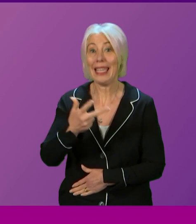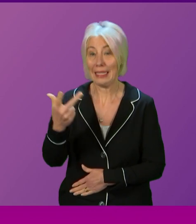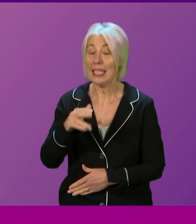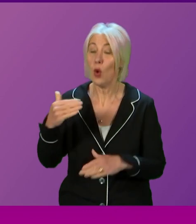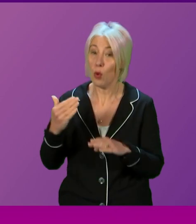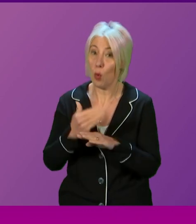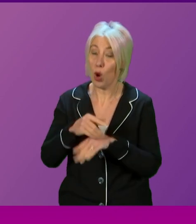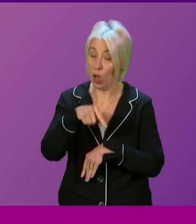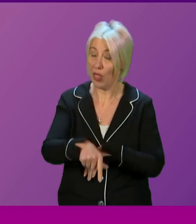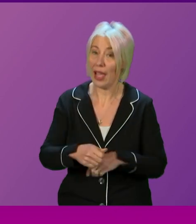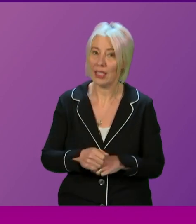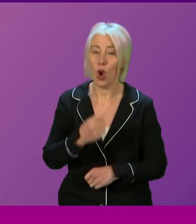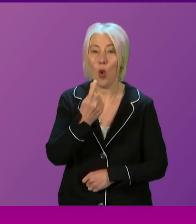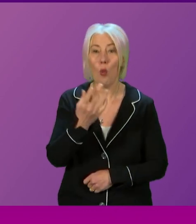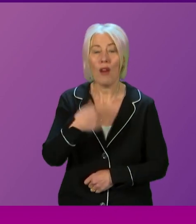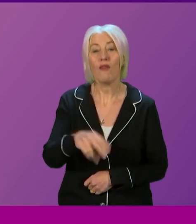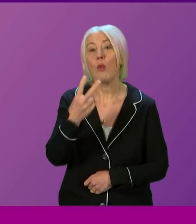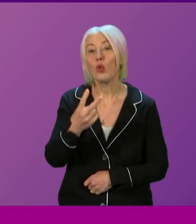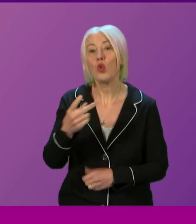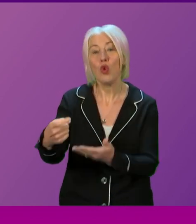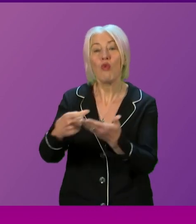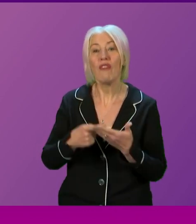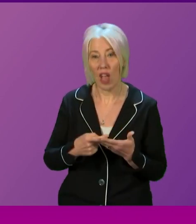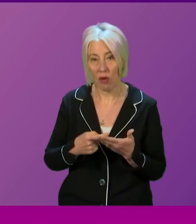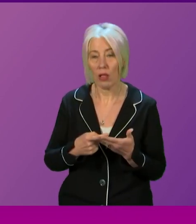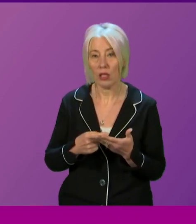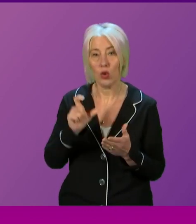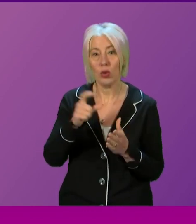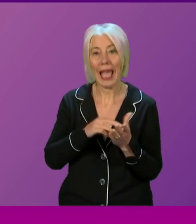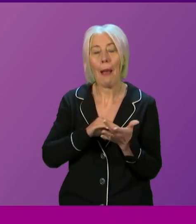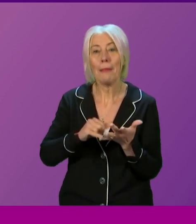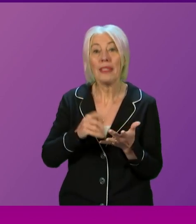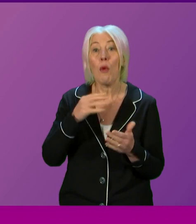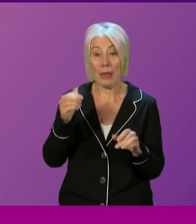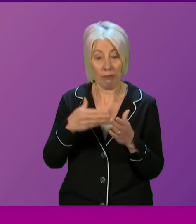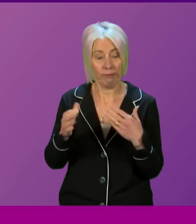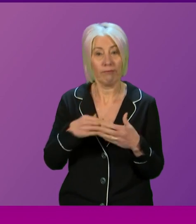One in every two referrals to CAMHS is seen within 10 weeks, and health boards have a